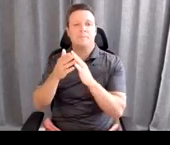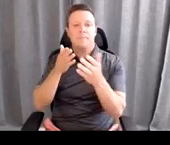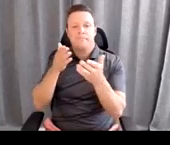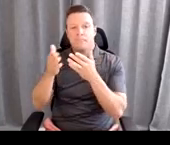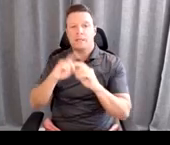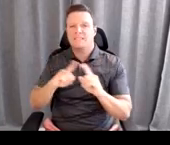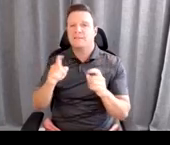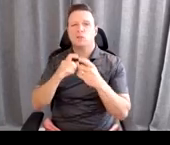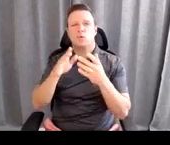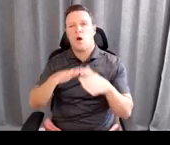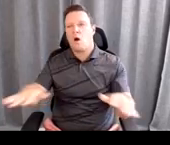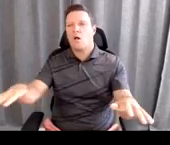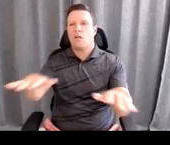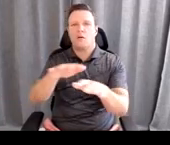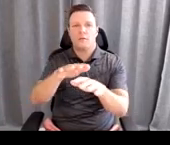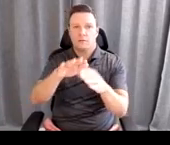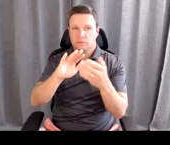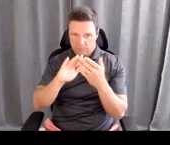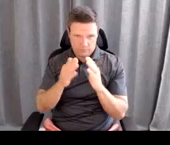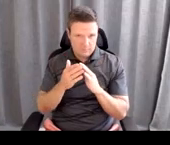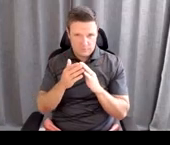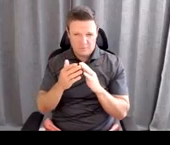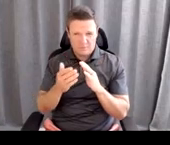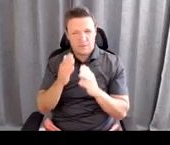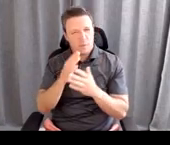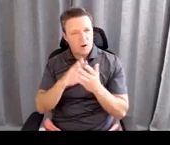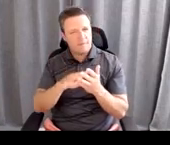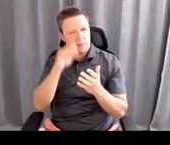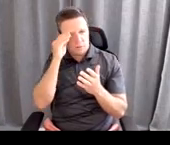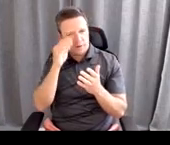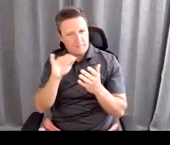So there is a learning aspect to it, which is why it's a bit to the to my right